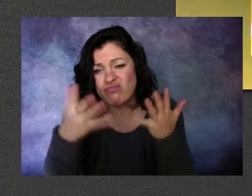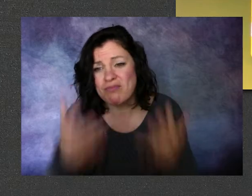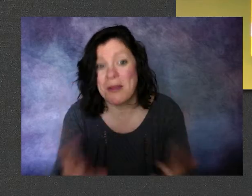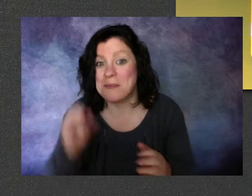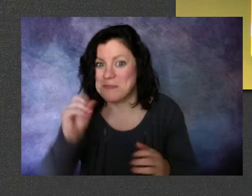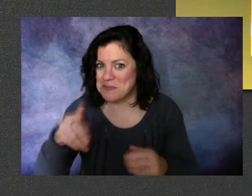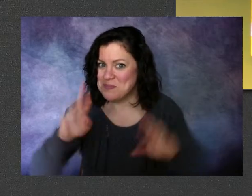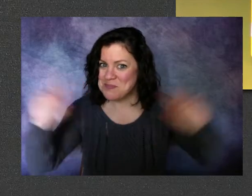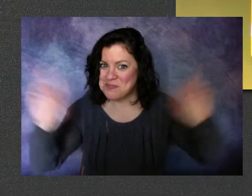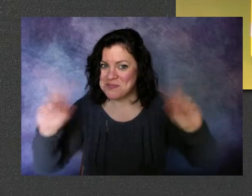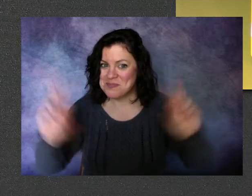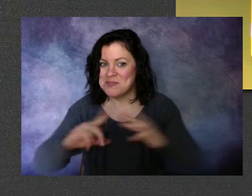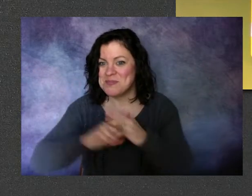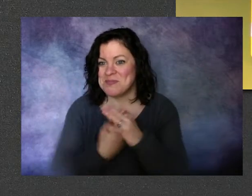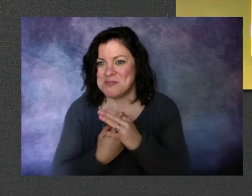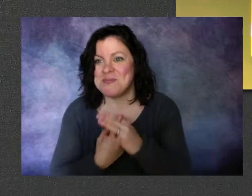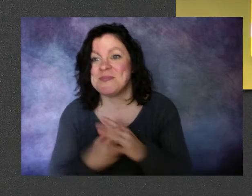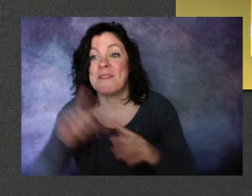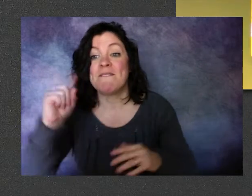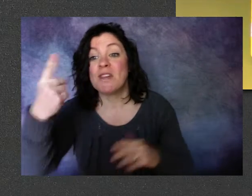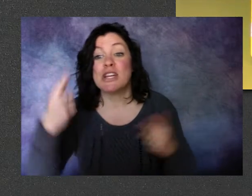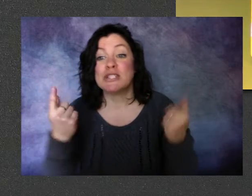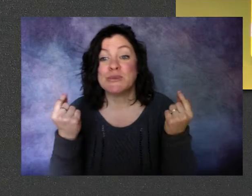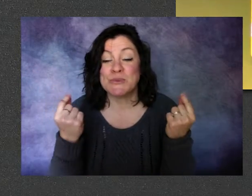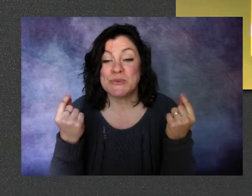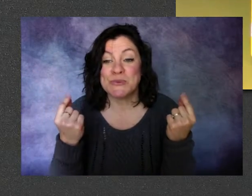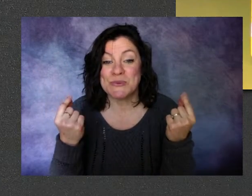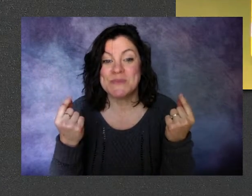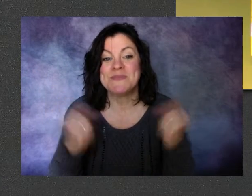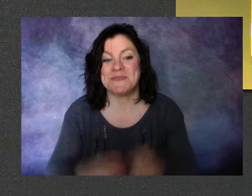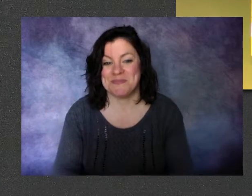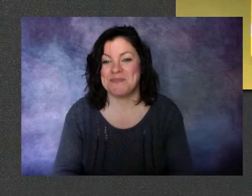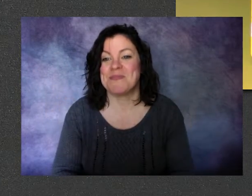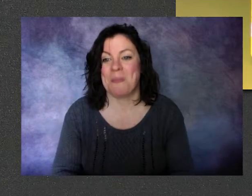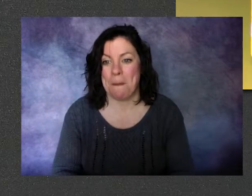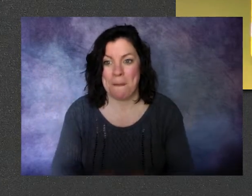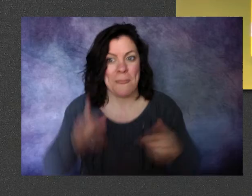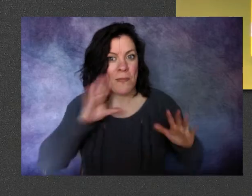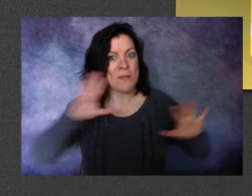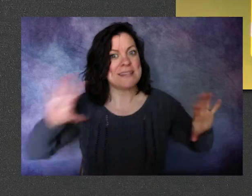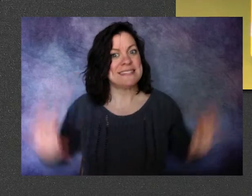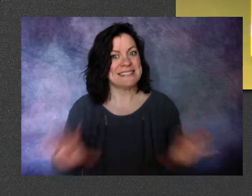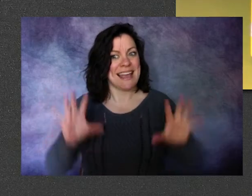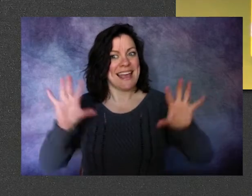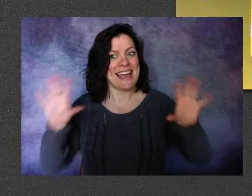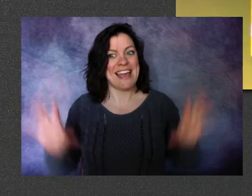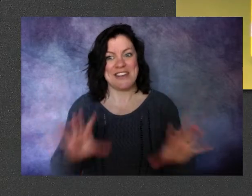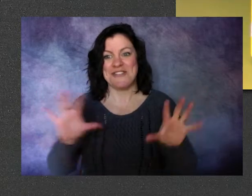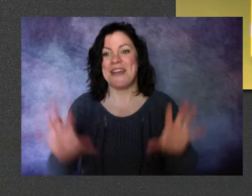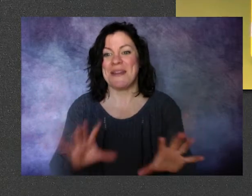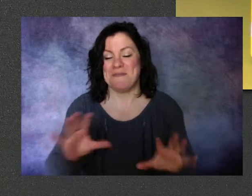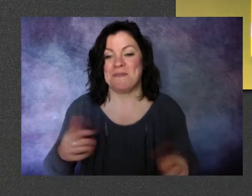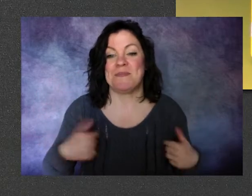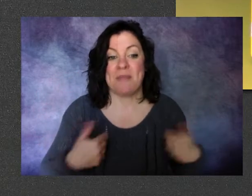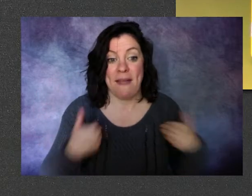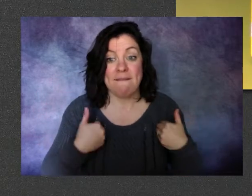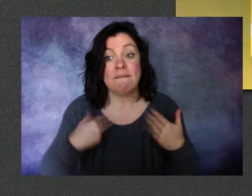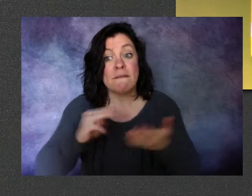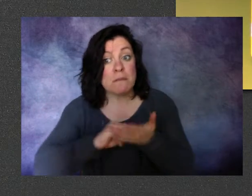Are you ready to get started? Our first step we are gonna do is we get to decorate. So I brought my markers out.